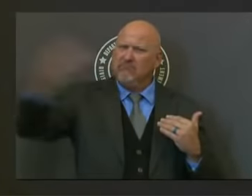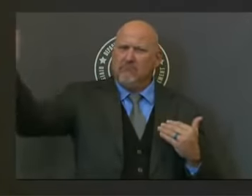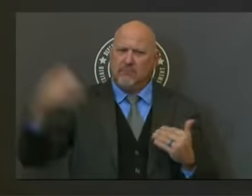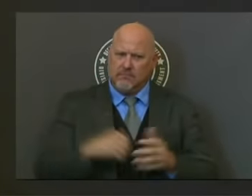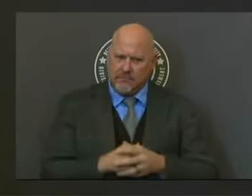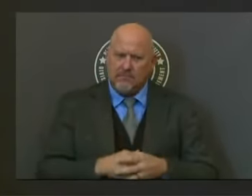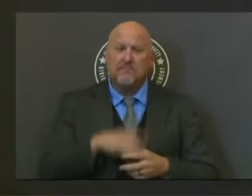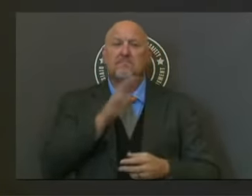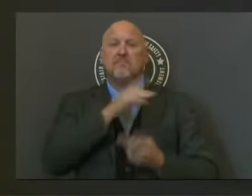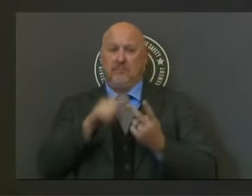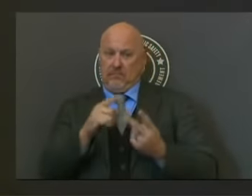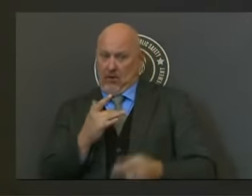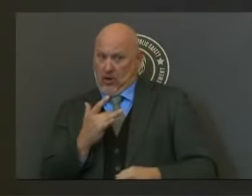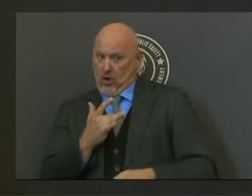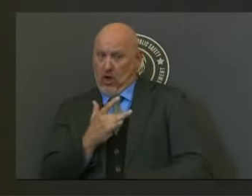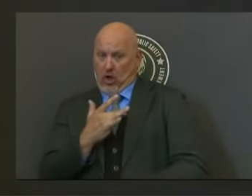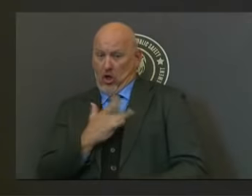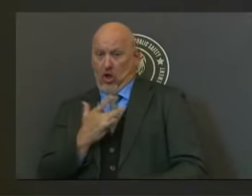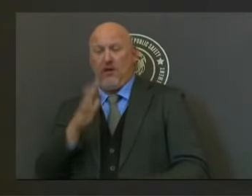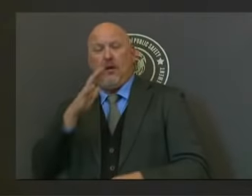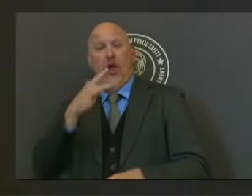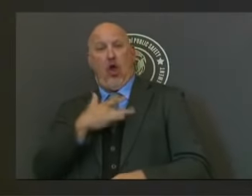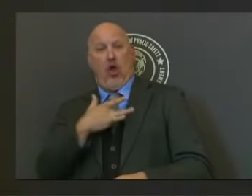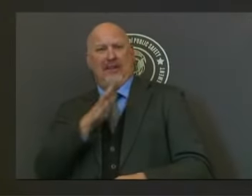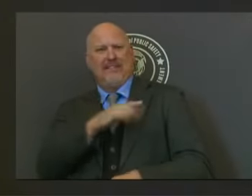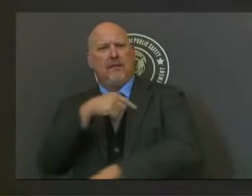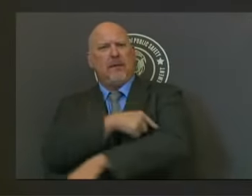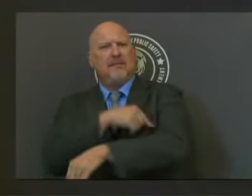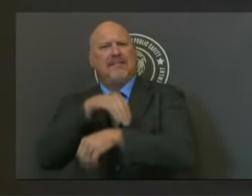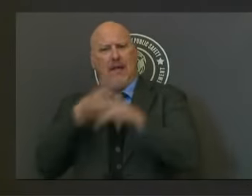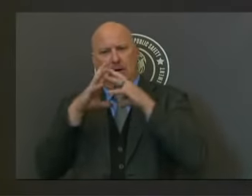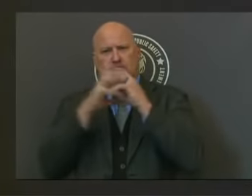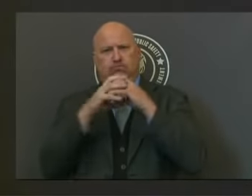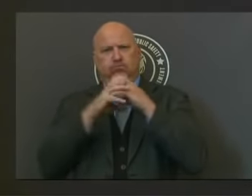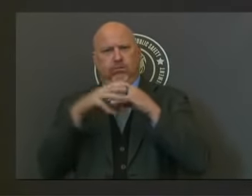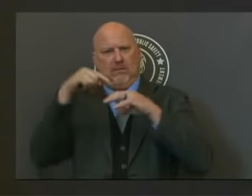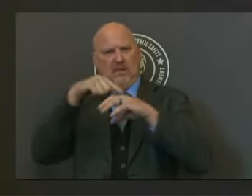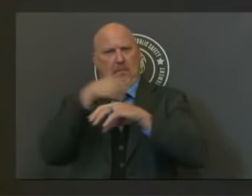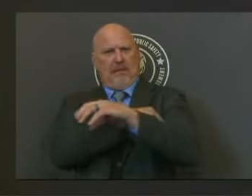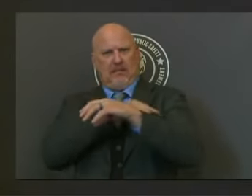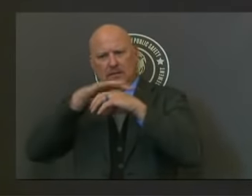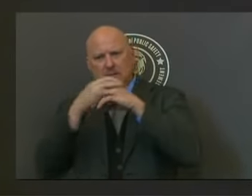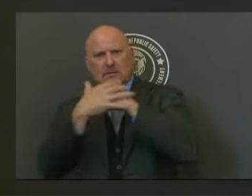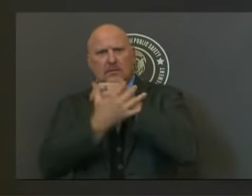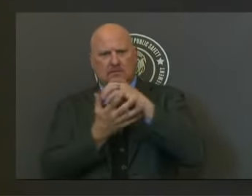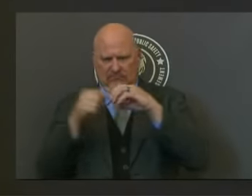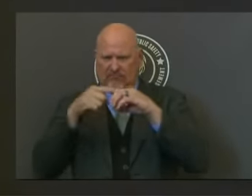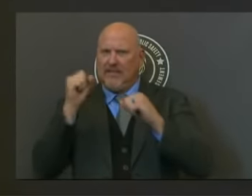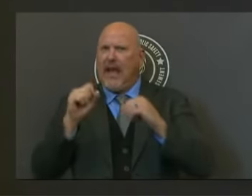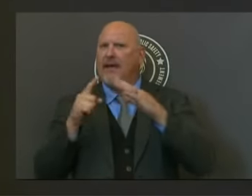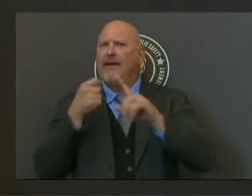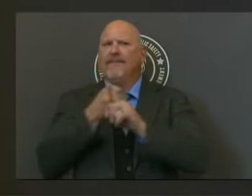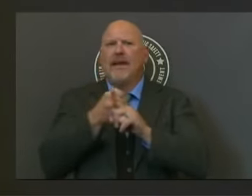muscle a good artist which is chronic